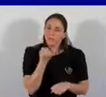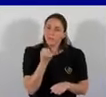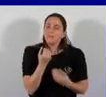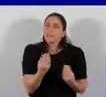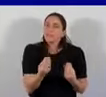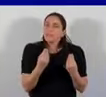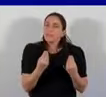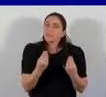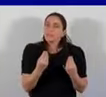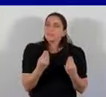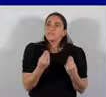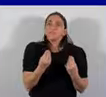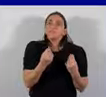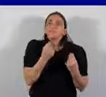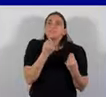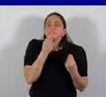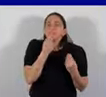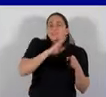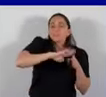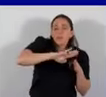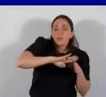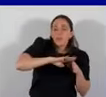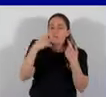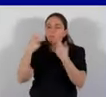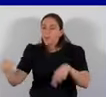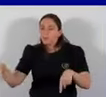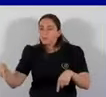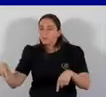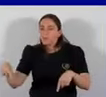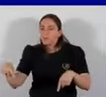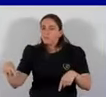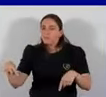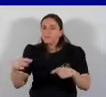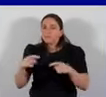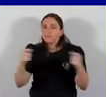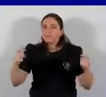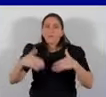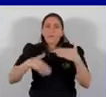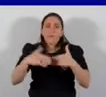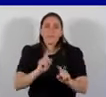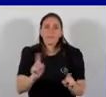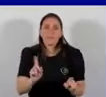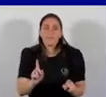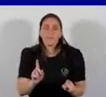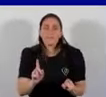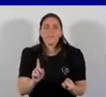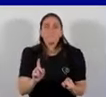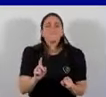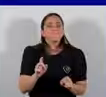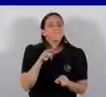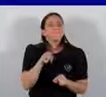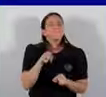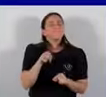And it is a fact that then The debt product relationship is not growing